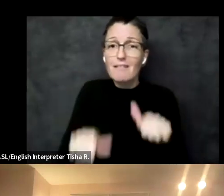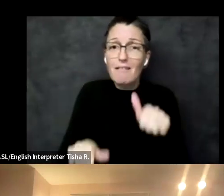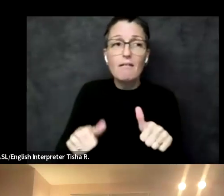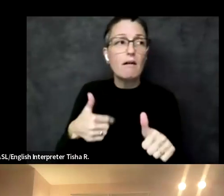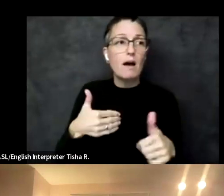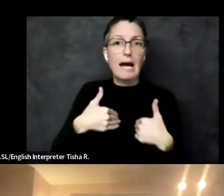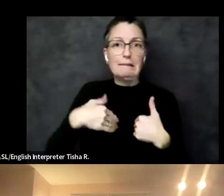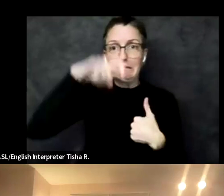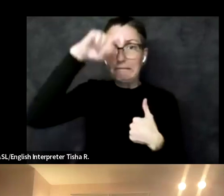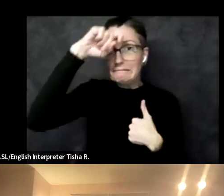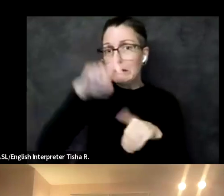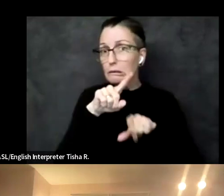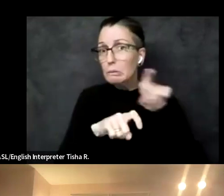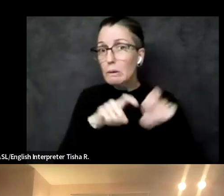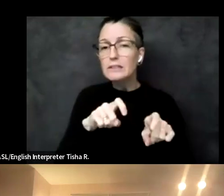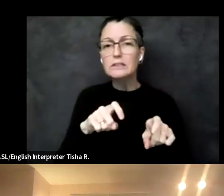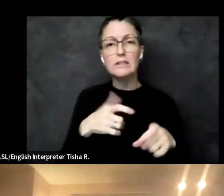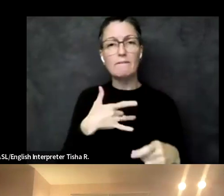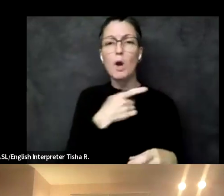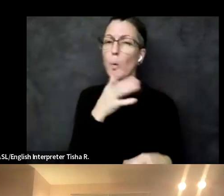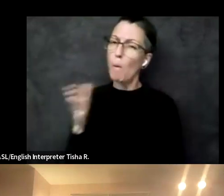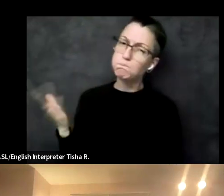So I think that this kind of support is the most important,